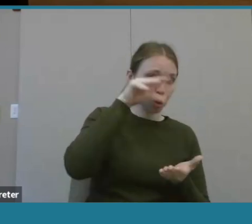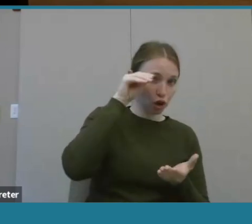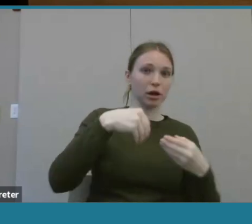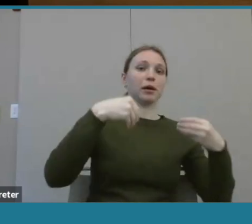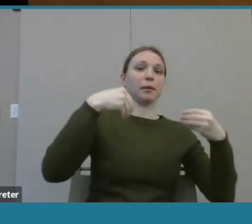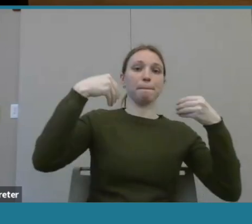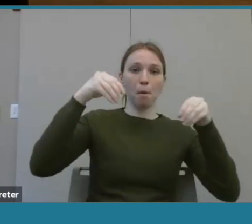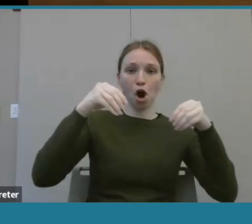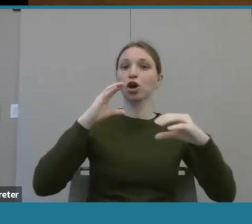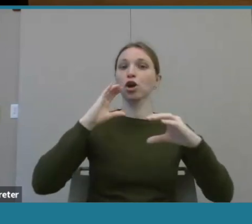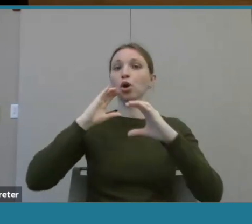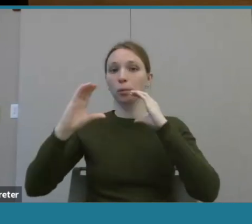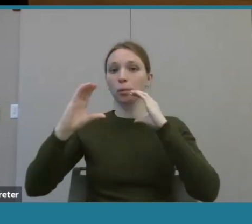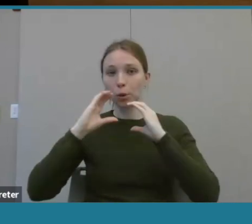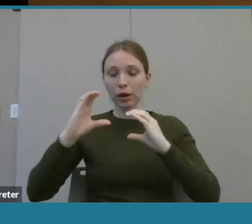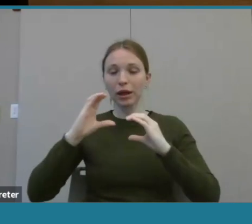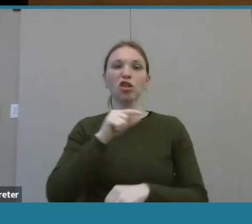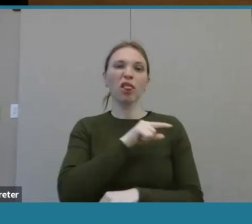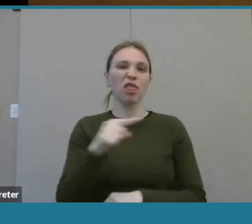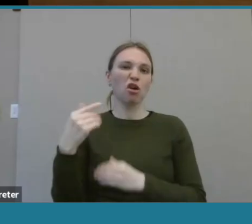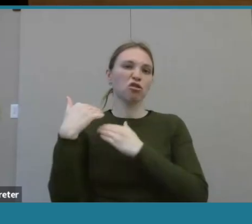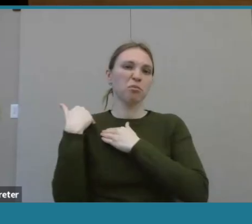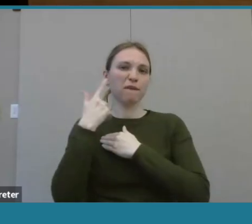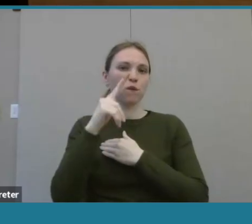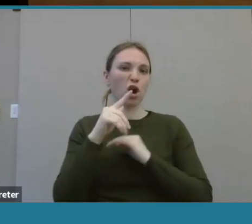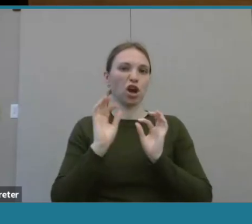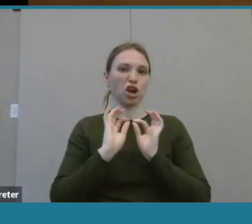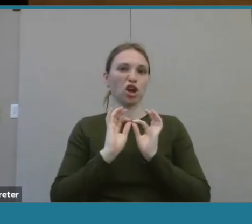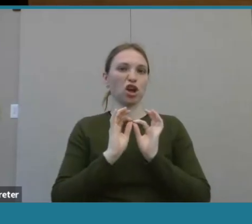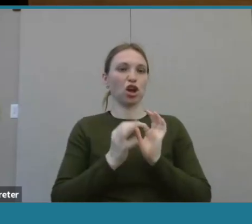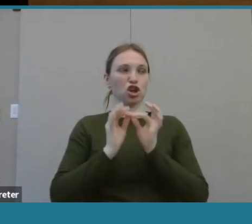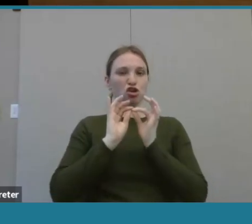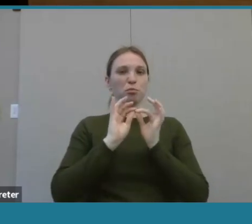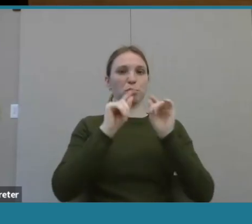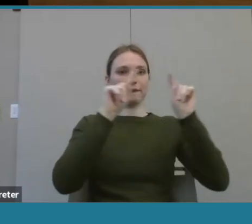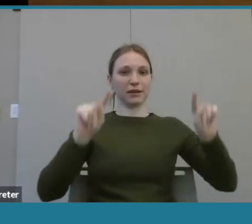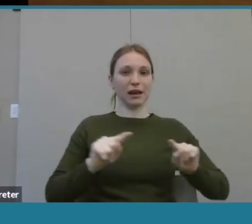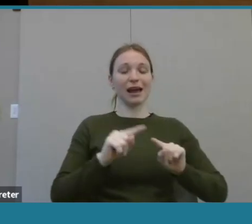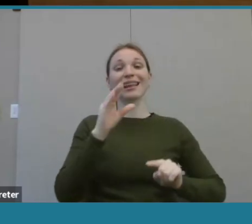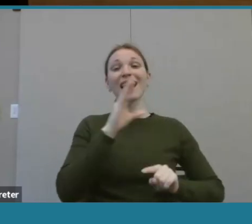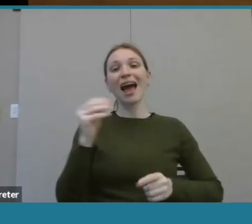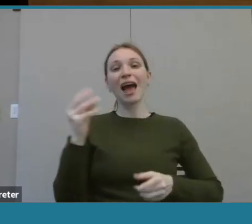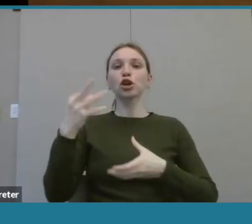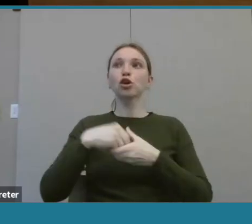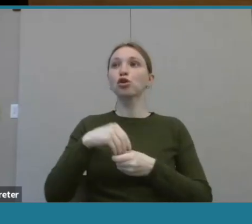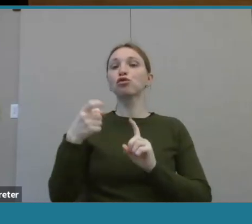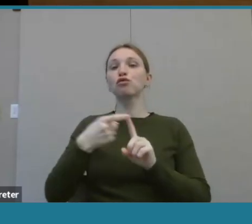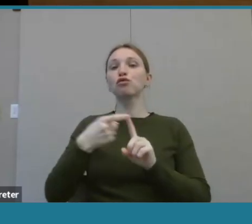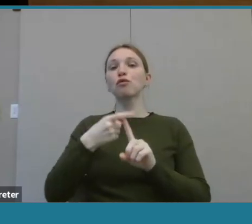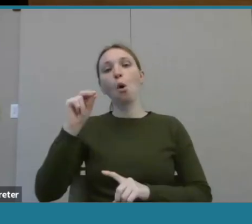who are chiefly responsible for interpretive signage, but involves representatives from Conservation Science, from Horticulture, Animal Care, Guest